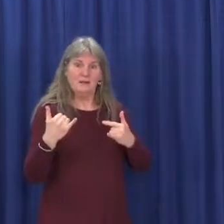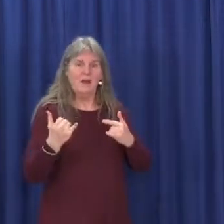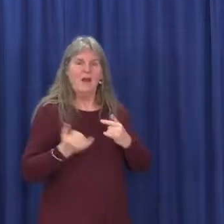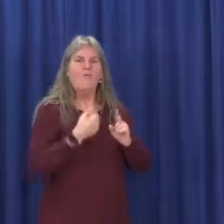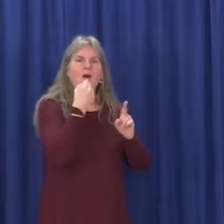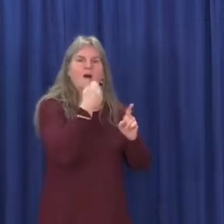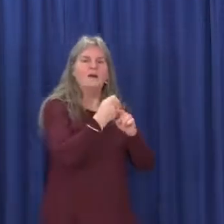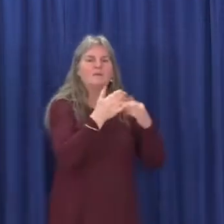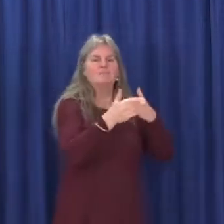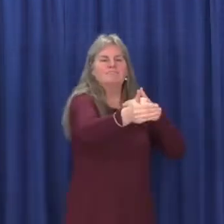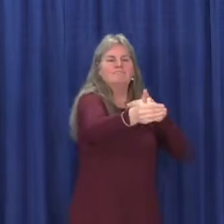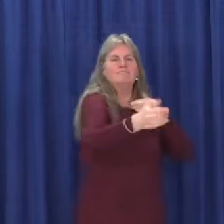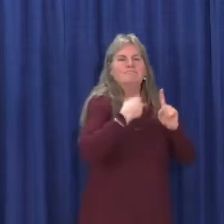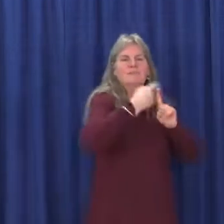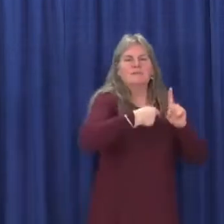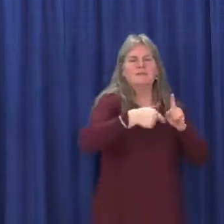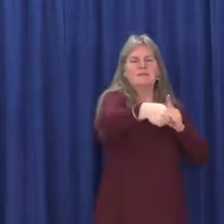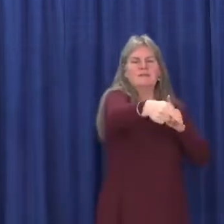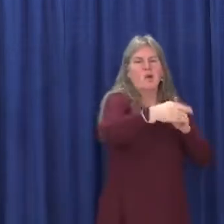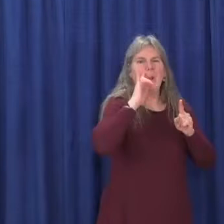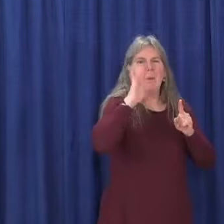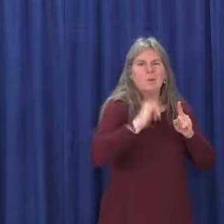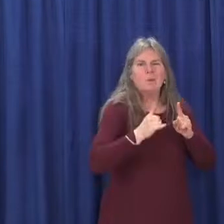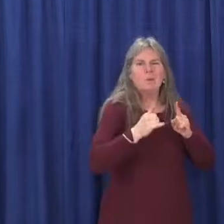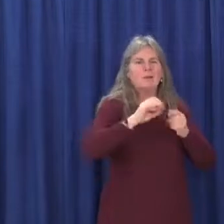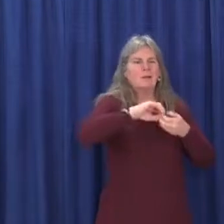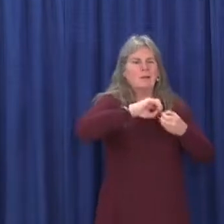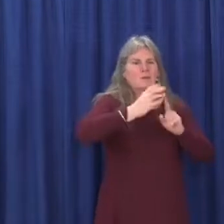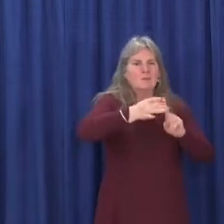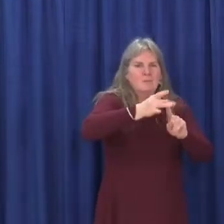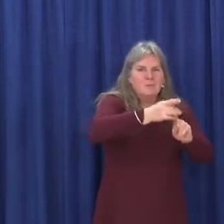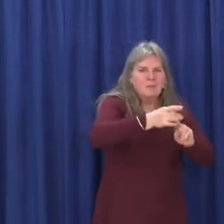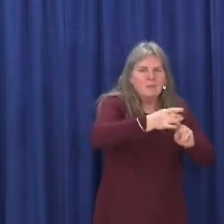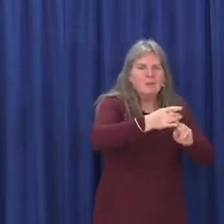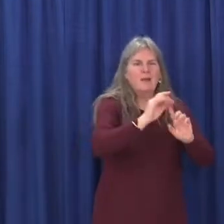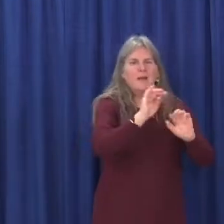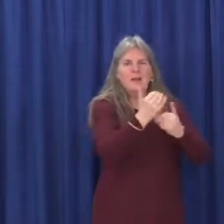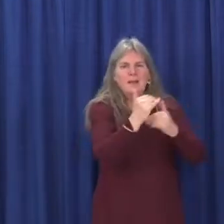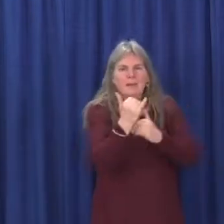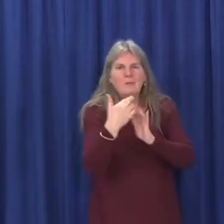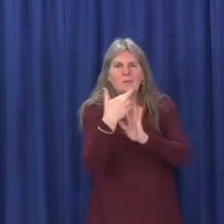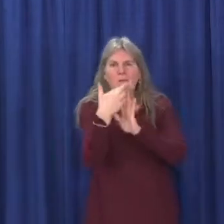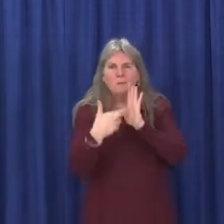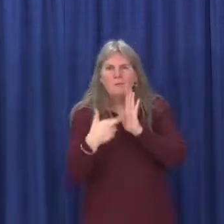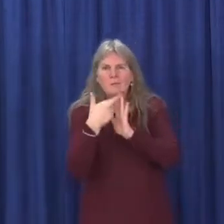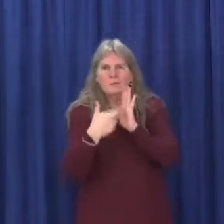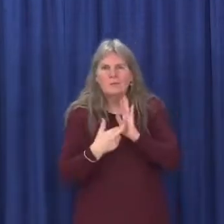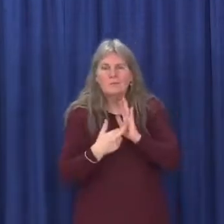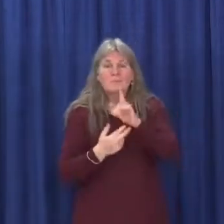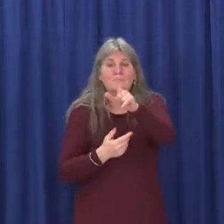months will look like for case counts and for restrictions. Let me give you an example.